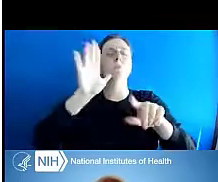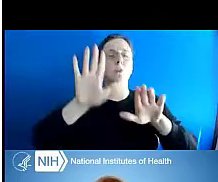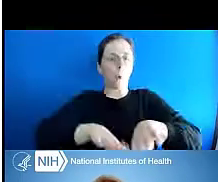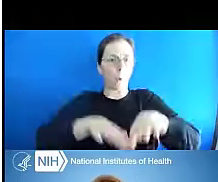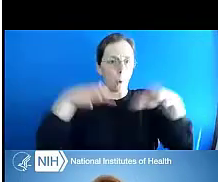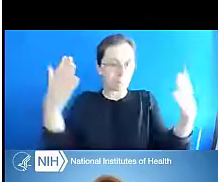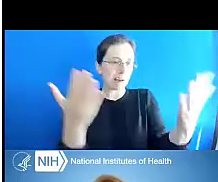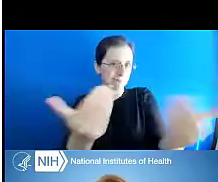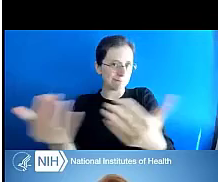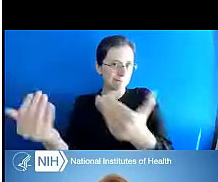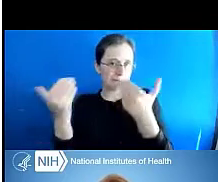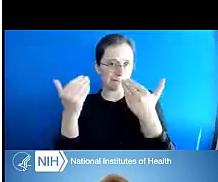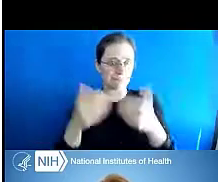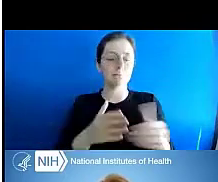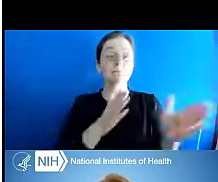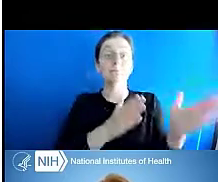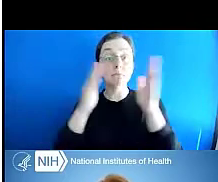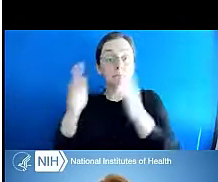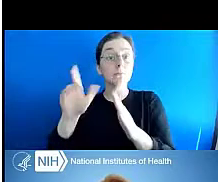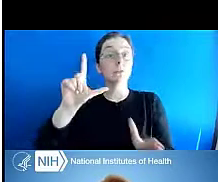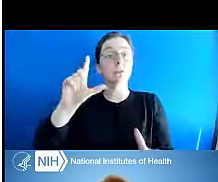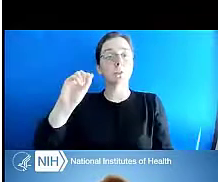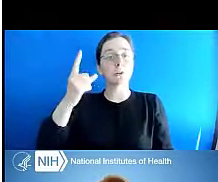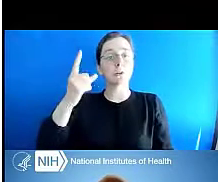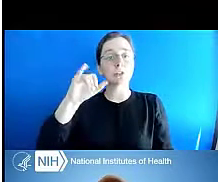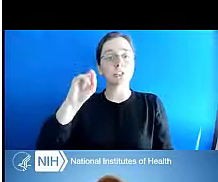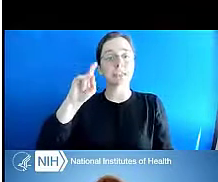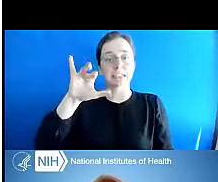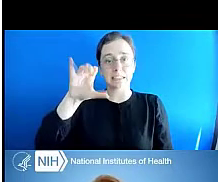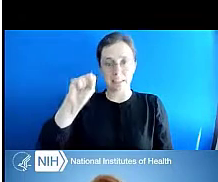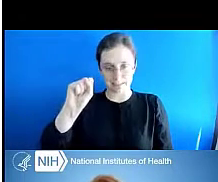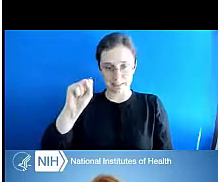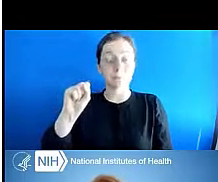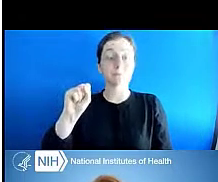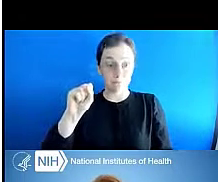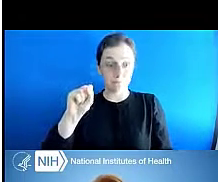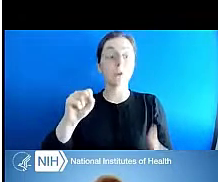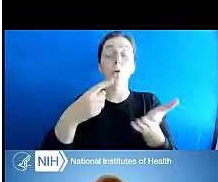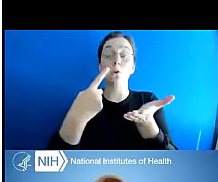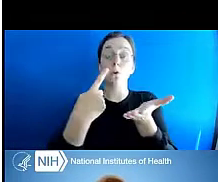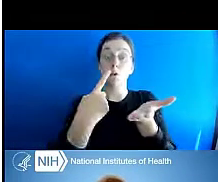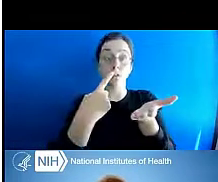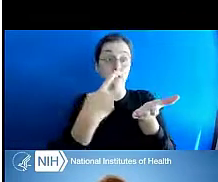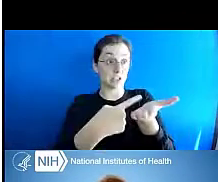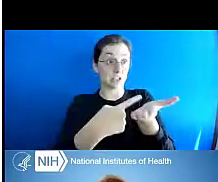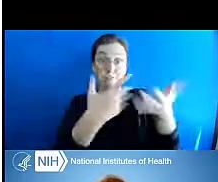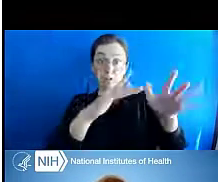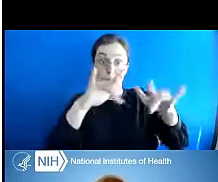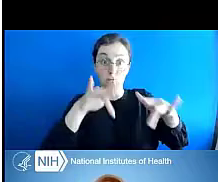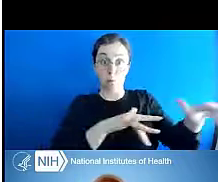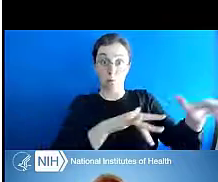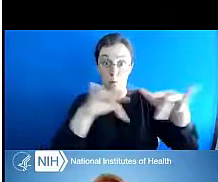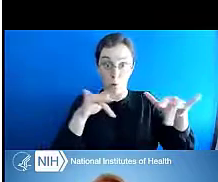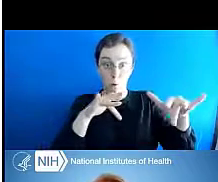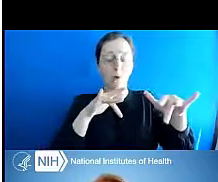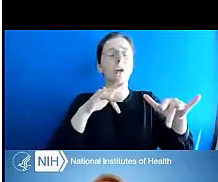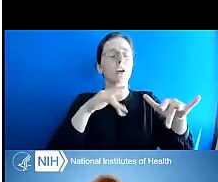Some logistics to go over with you all, while the prerecorded discussion is playing, we invite you to enter any questions that you have in the